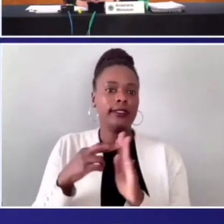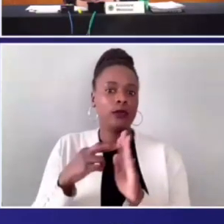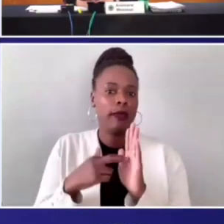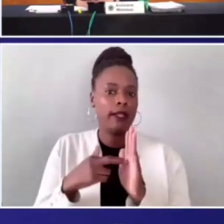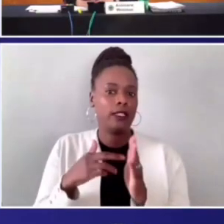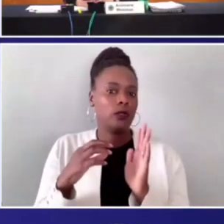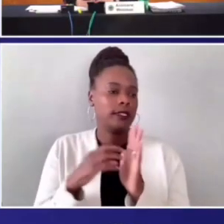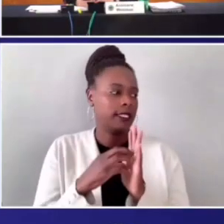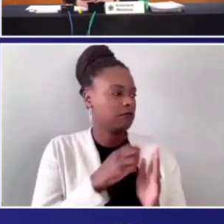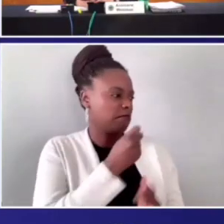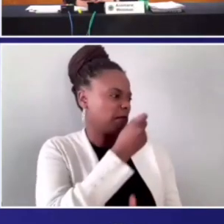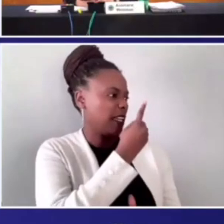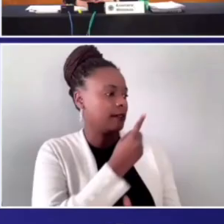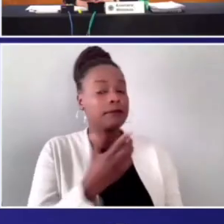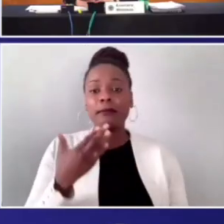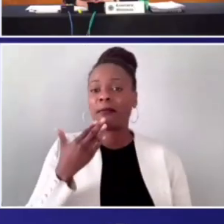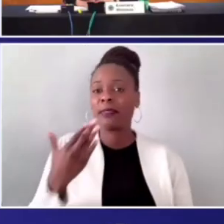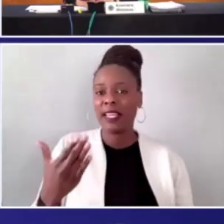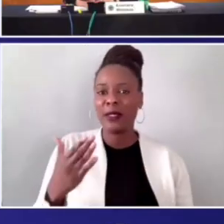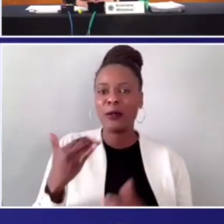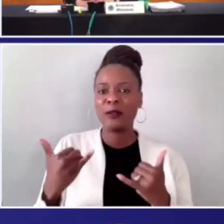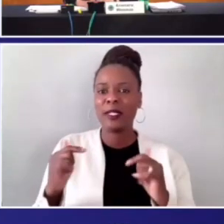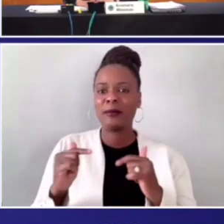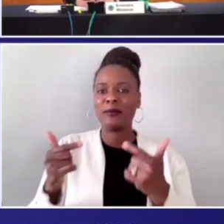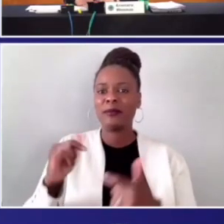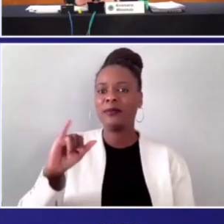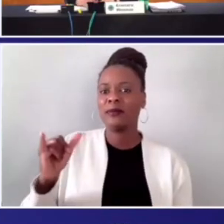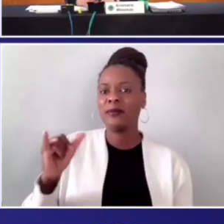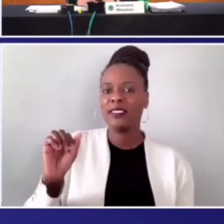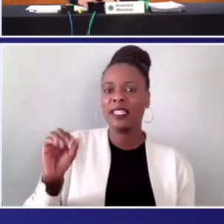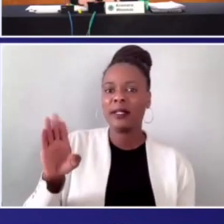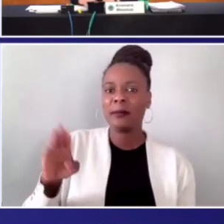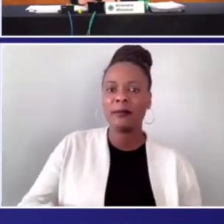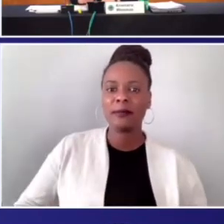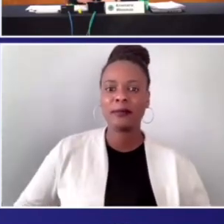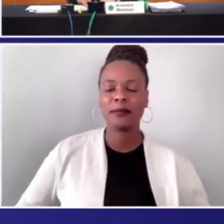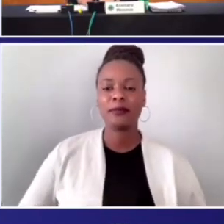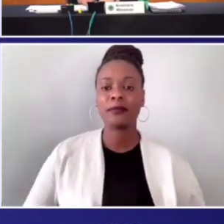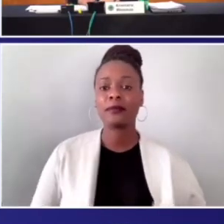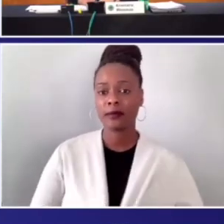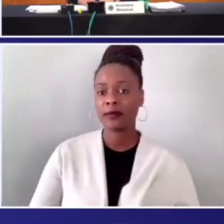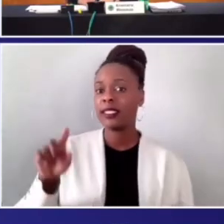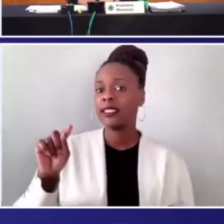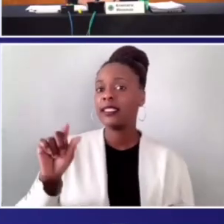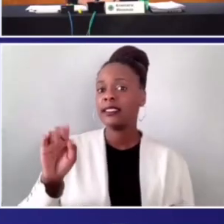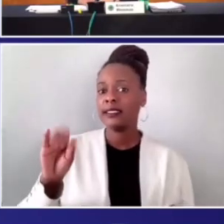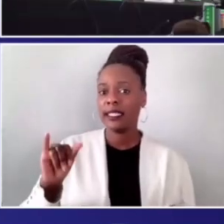Thank you. And I'll go to Jacob next. Yeah. You know, as Tamy said, I think we're very clear on what does and